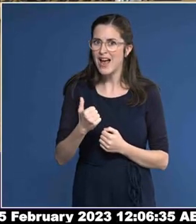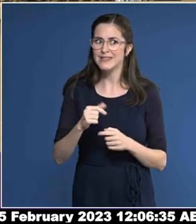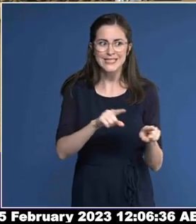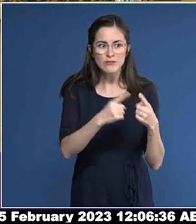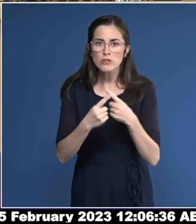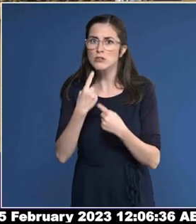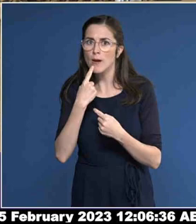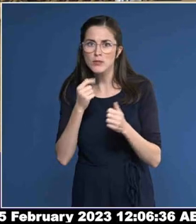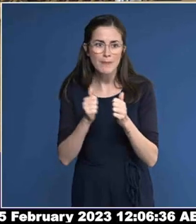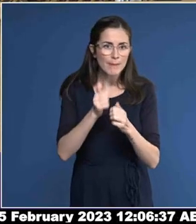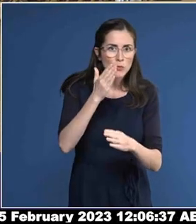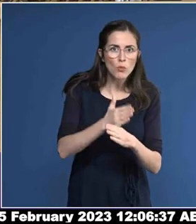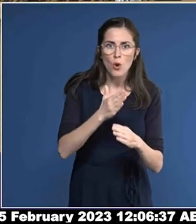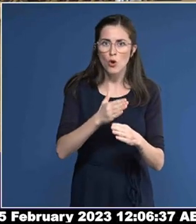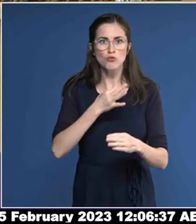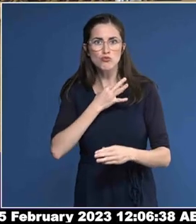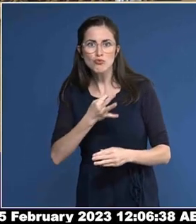protect children in particular in that space.